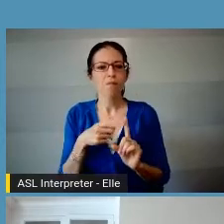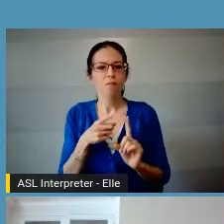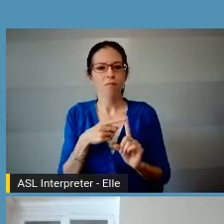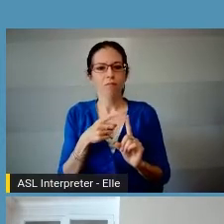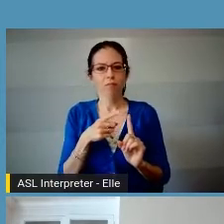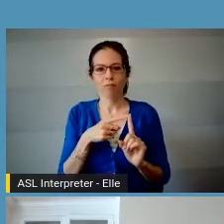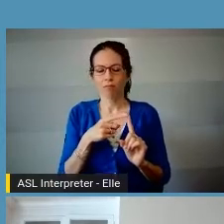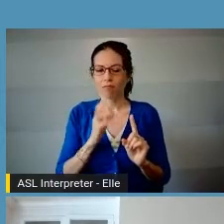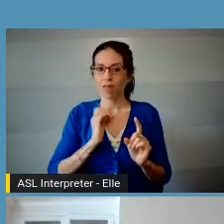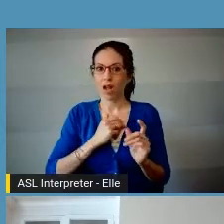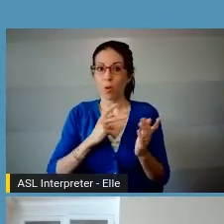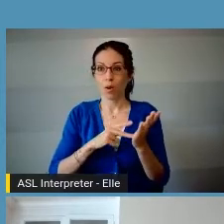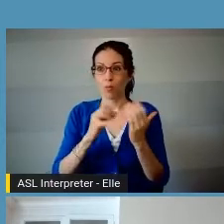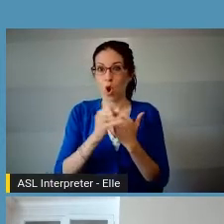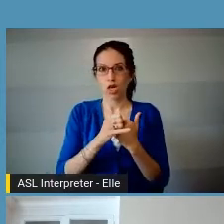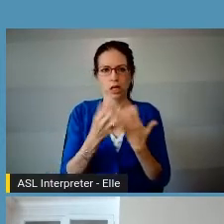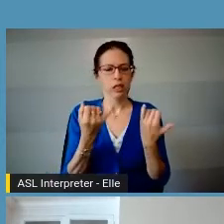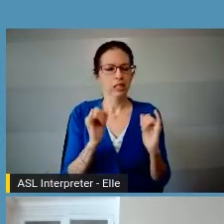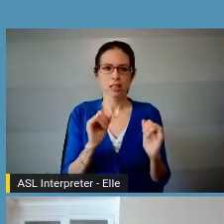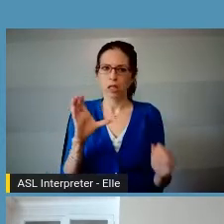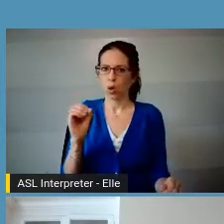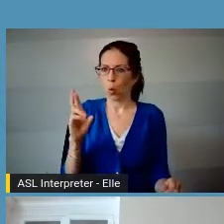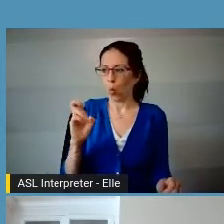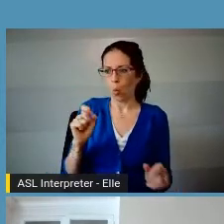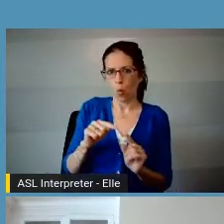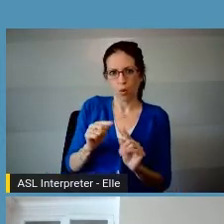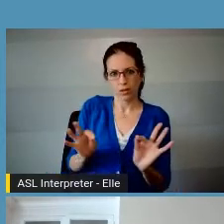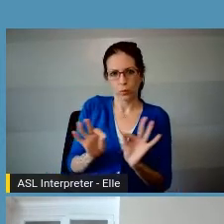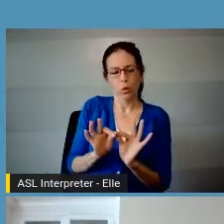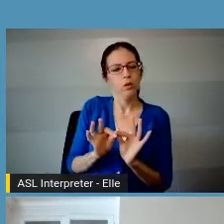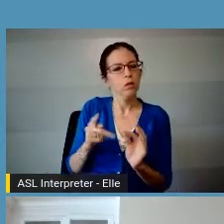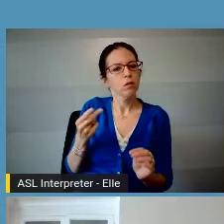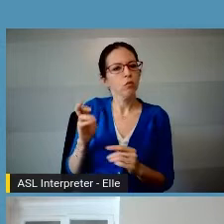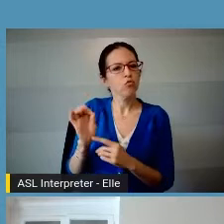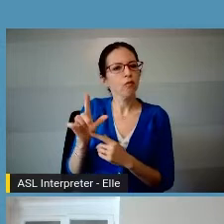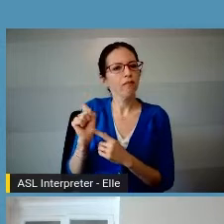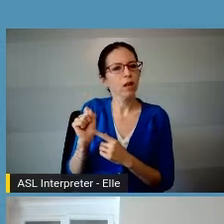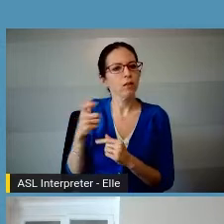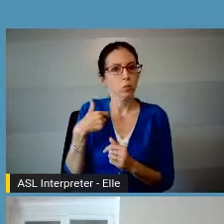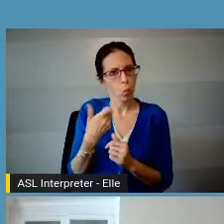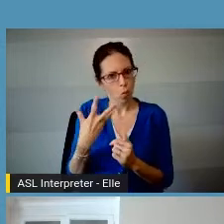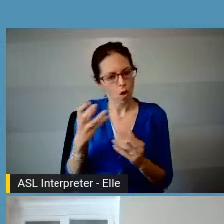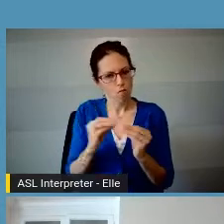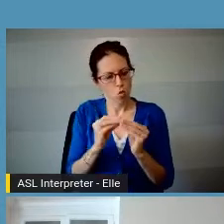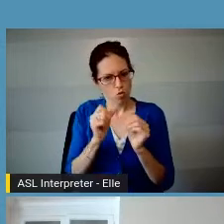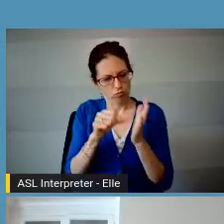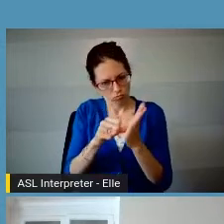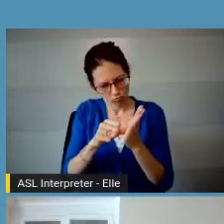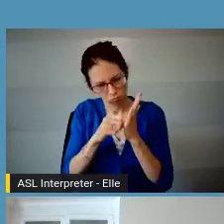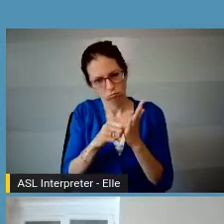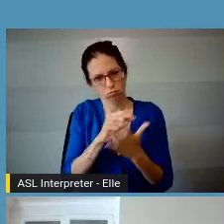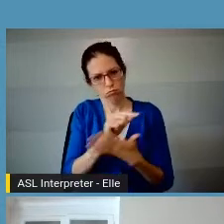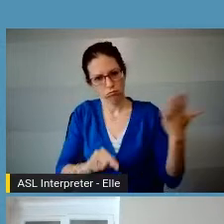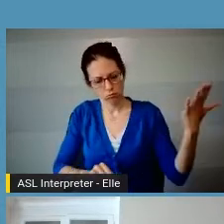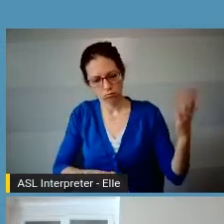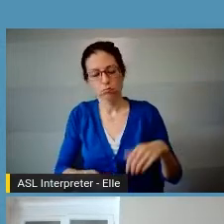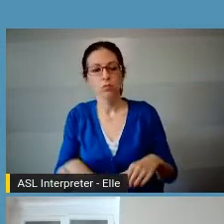is those profiles. Who wanted the profiles more prominent and people understand that